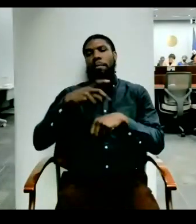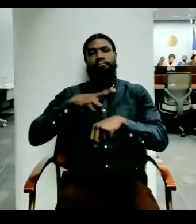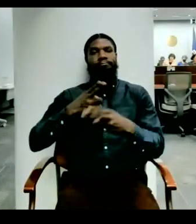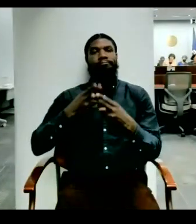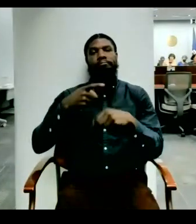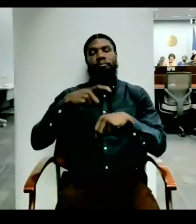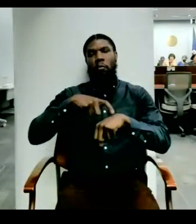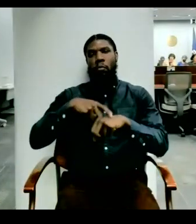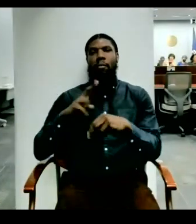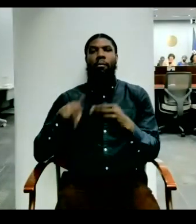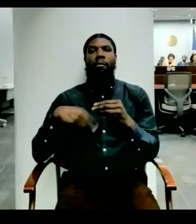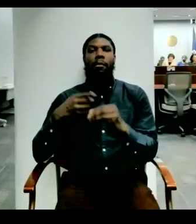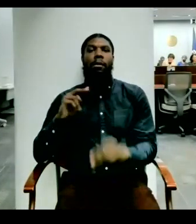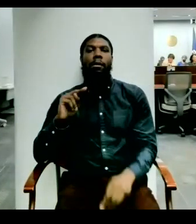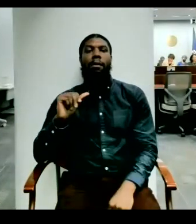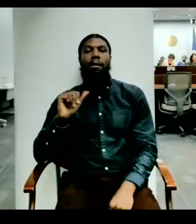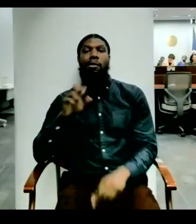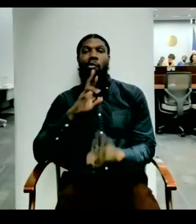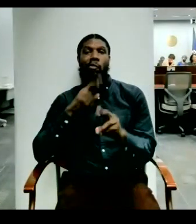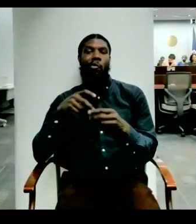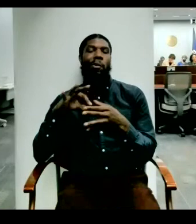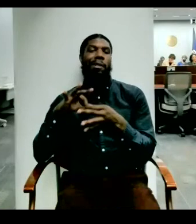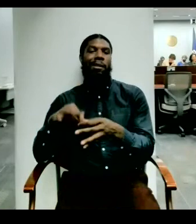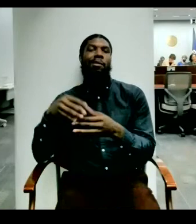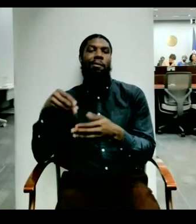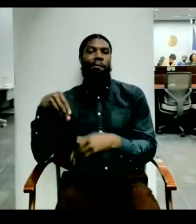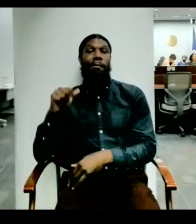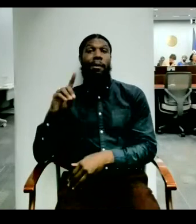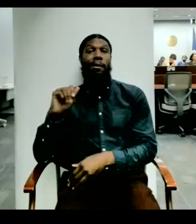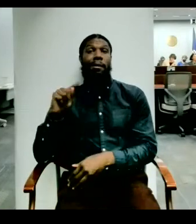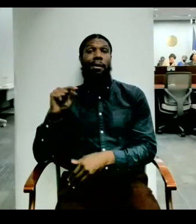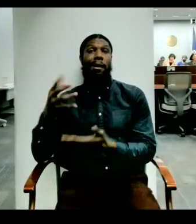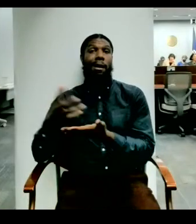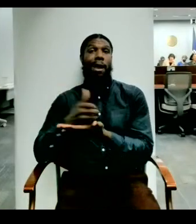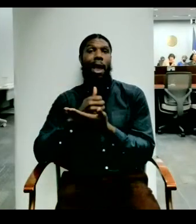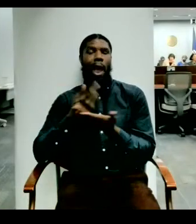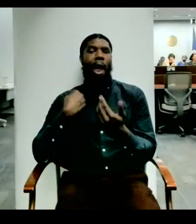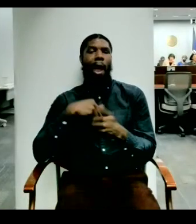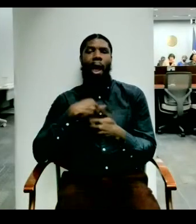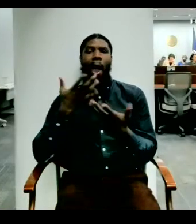pay data collection. Um, we have not been a stranger to these issues, we have had the